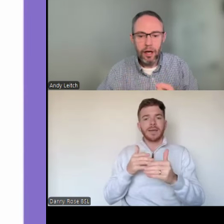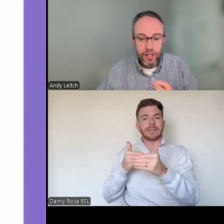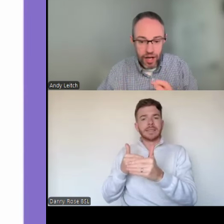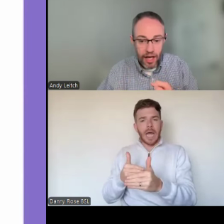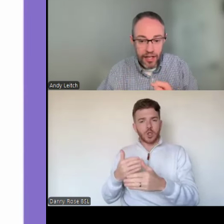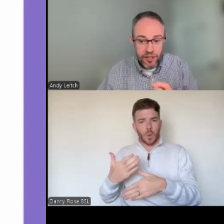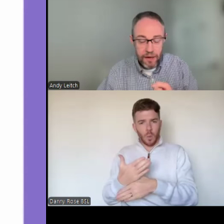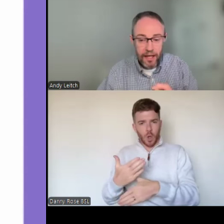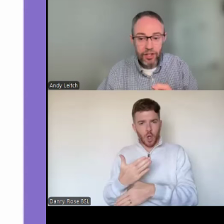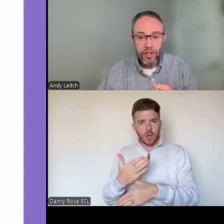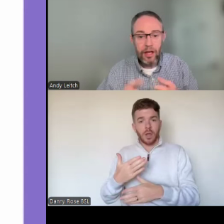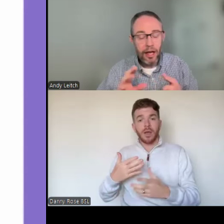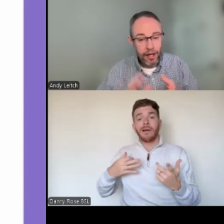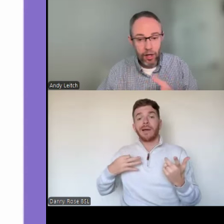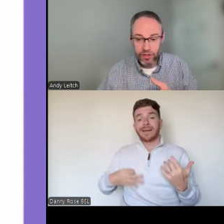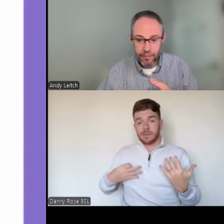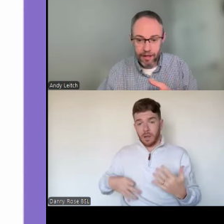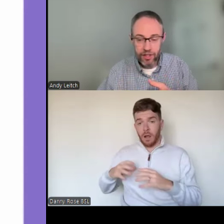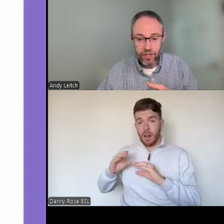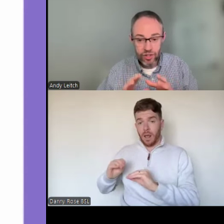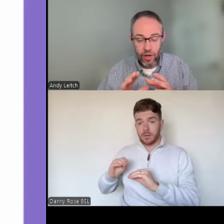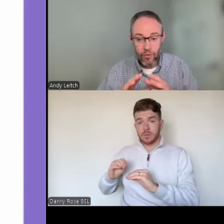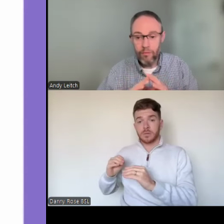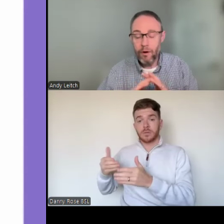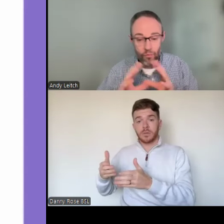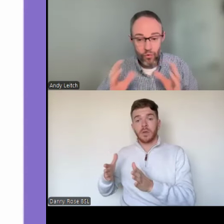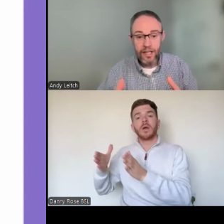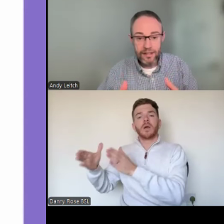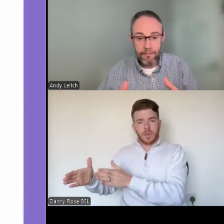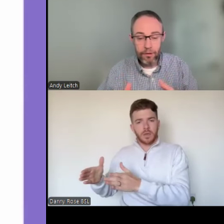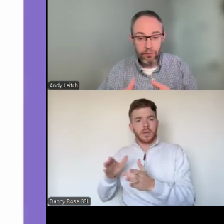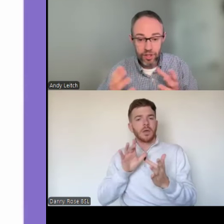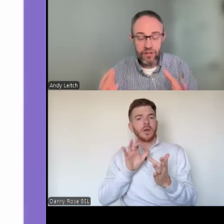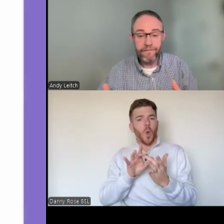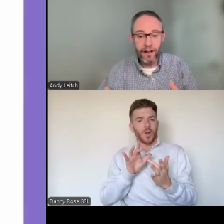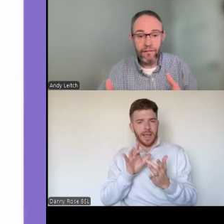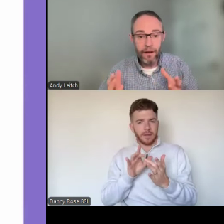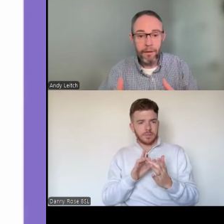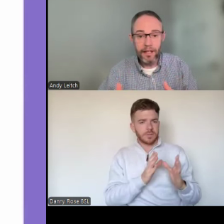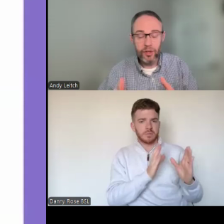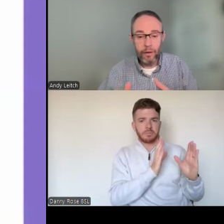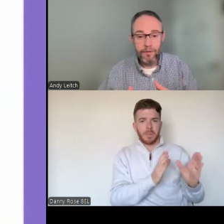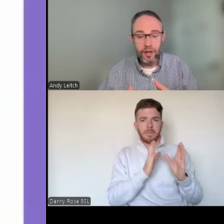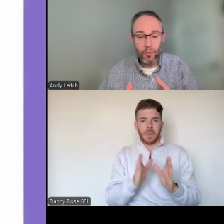a guitar lessons page and a contact page. Really simple, just a five-page website.